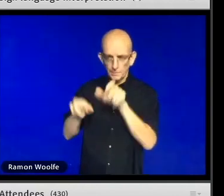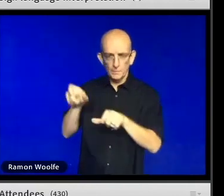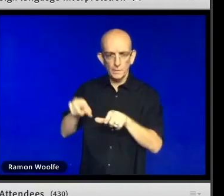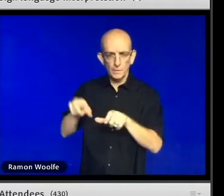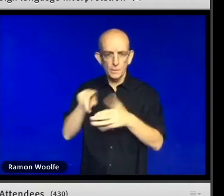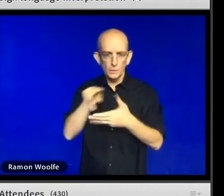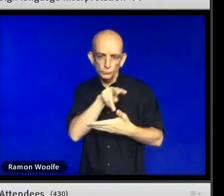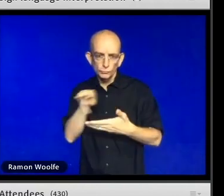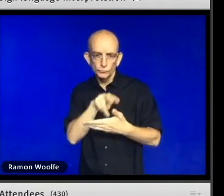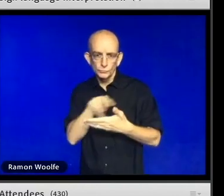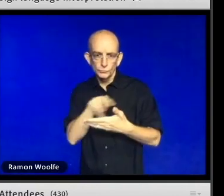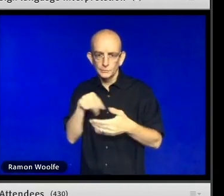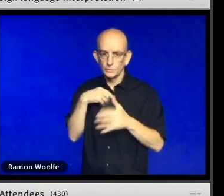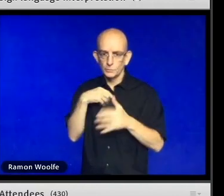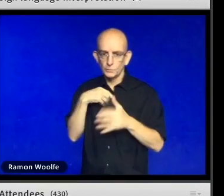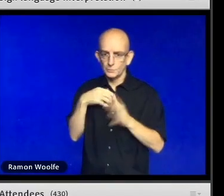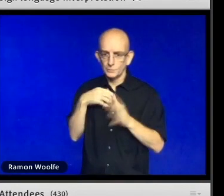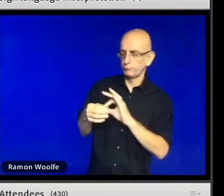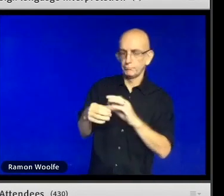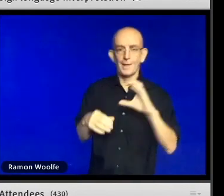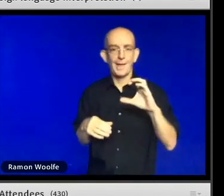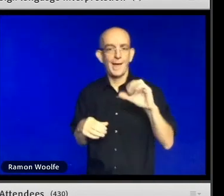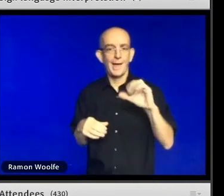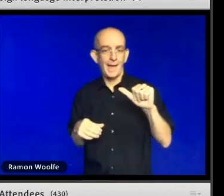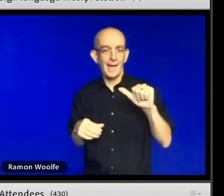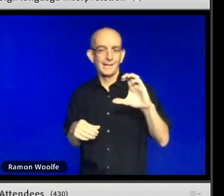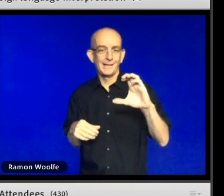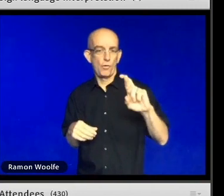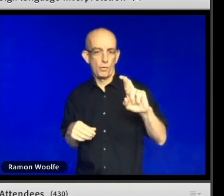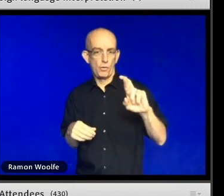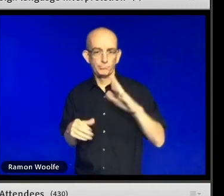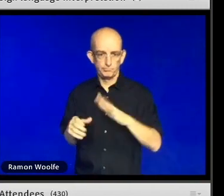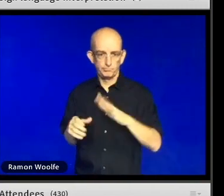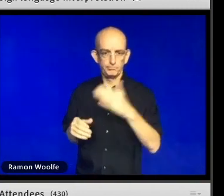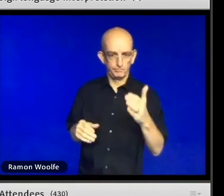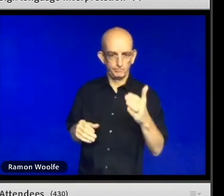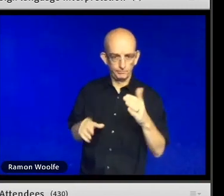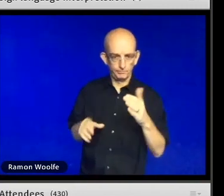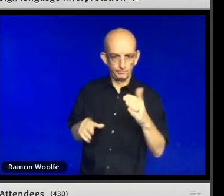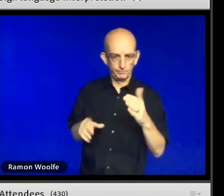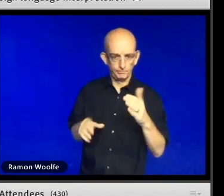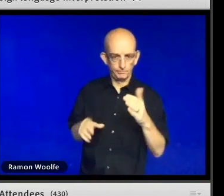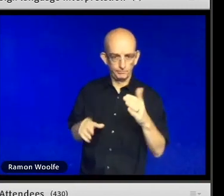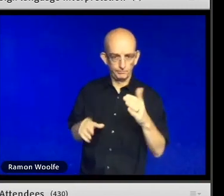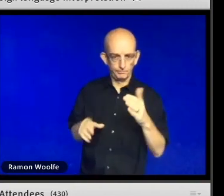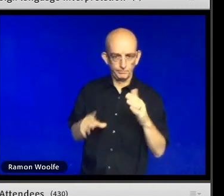the support of another NGO. For instance, we'll have SODIS in Peru which is like society